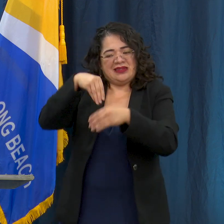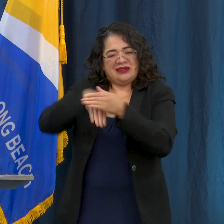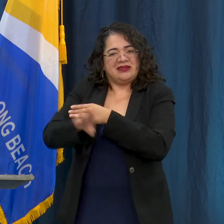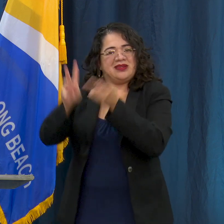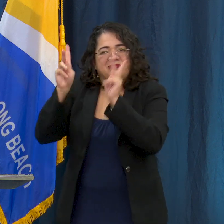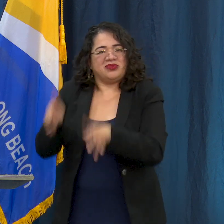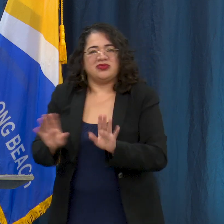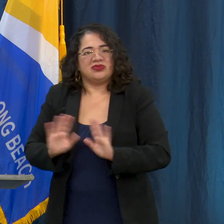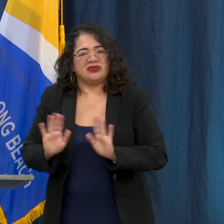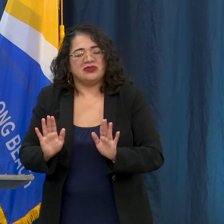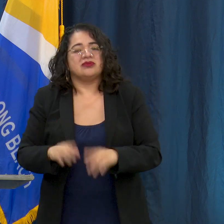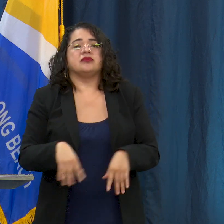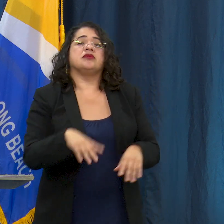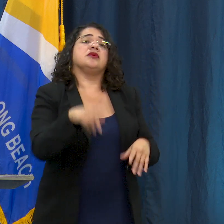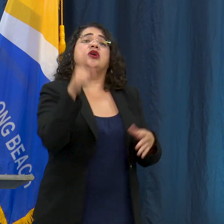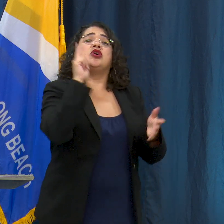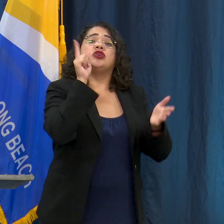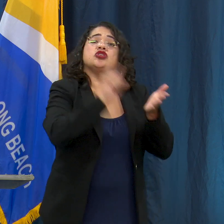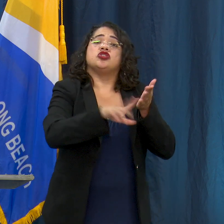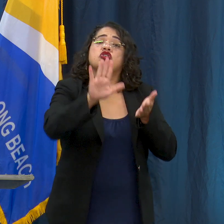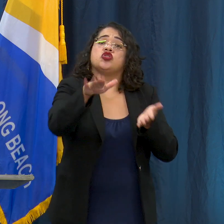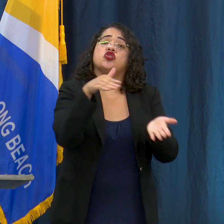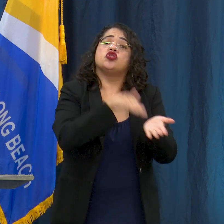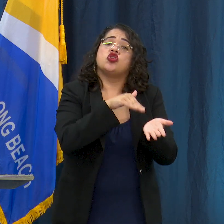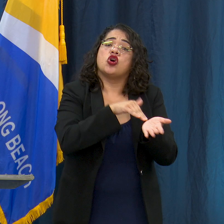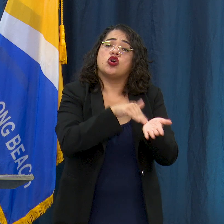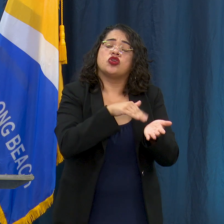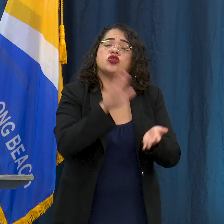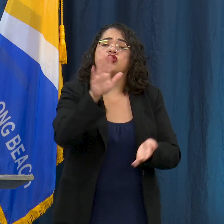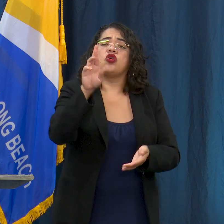your doctor and pharmacist to see if you can get a larger supply of your medicine